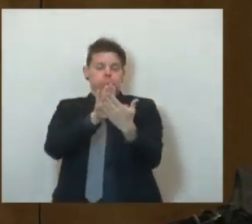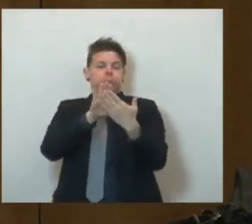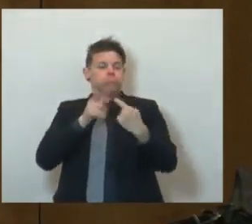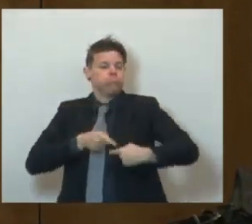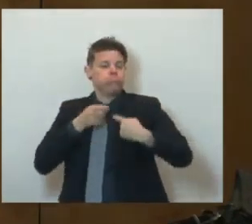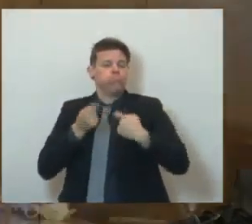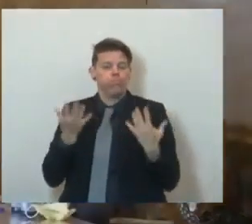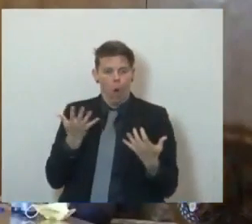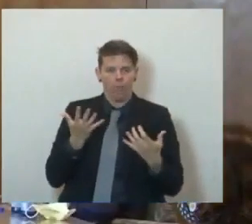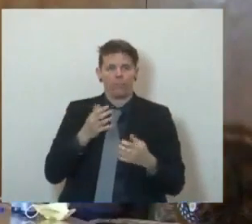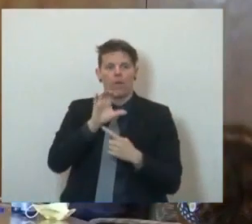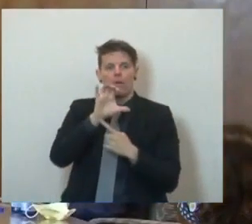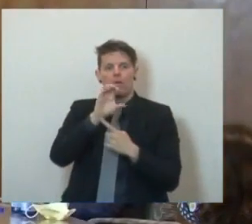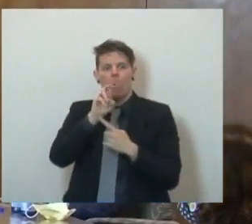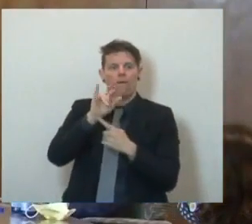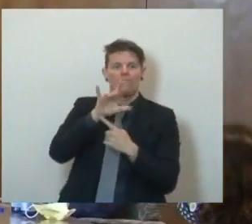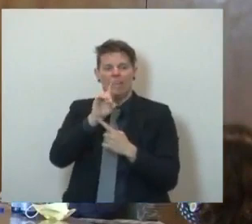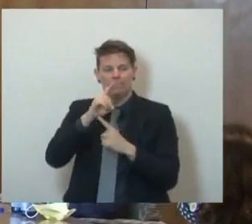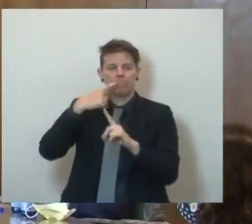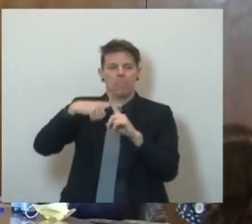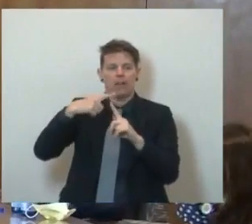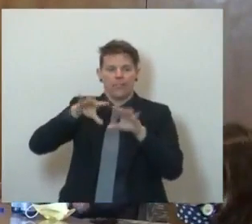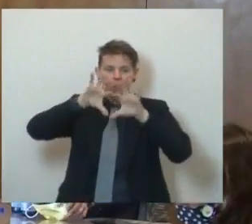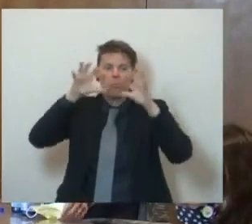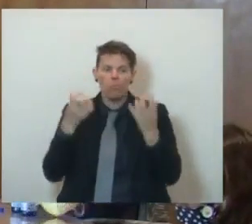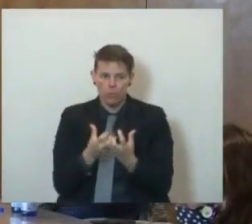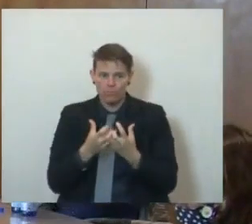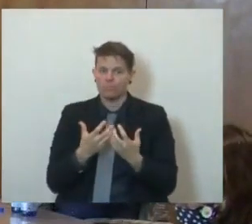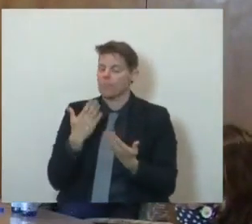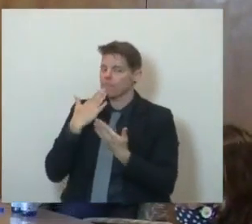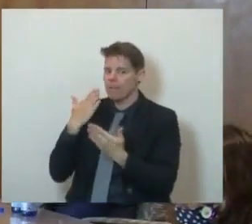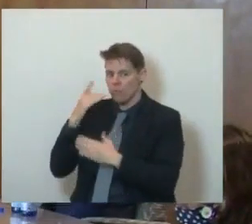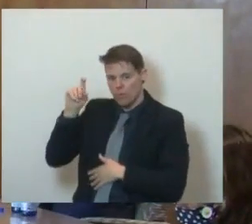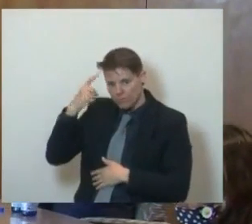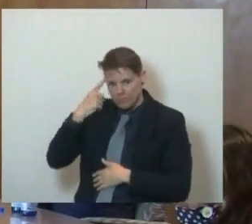MAJOR ISSUES THAT WILL BE FACING AS WE LEARN HOW TO LIVE IN A COVID POSITIVE WORLD.